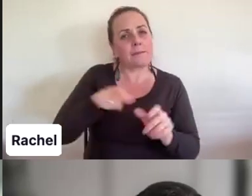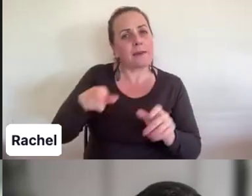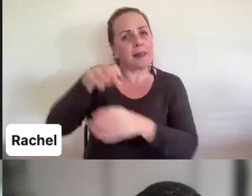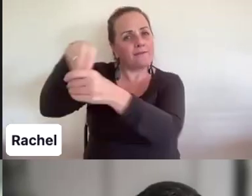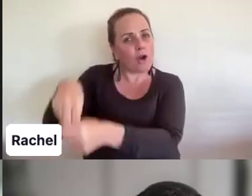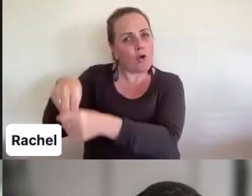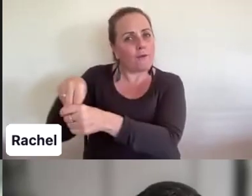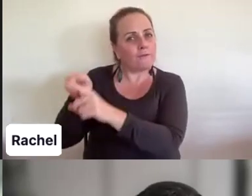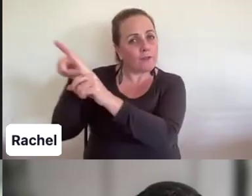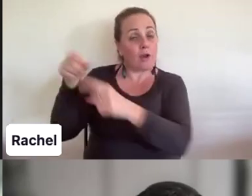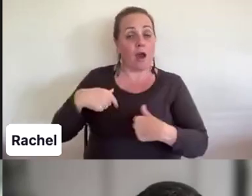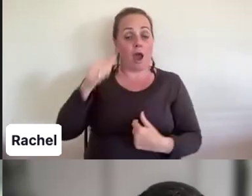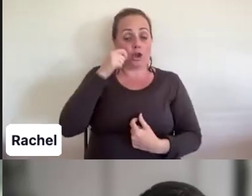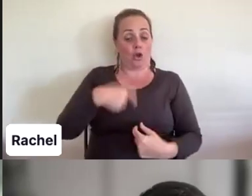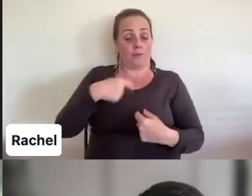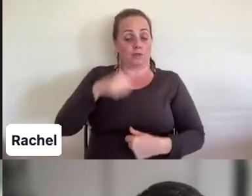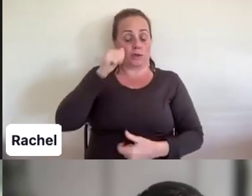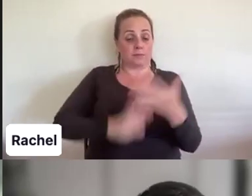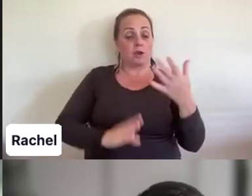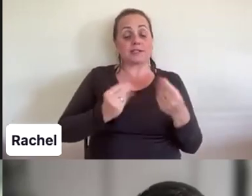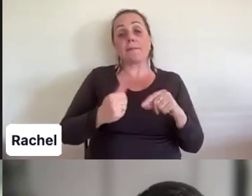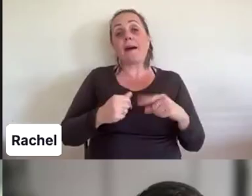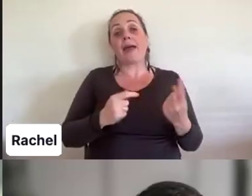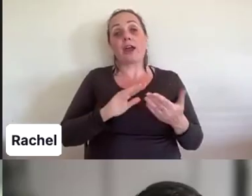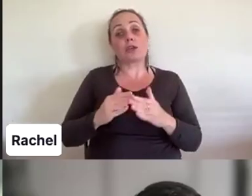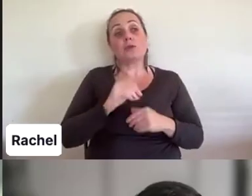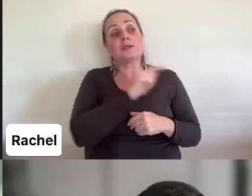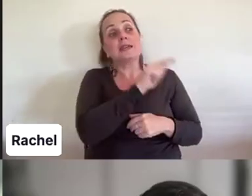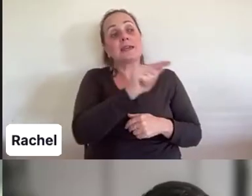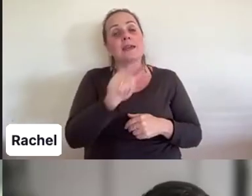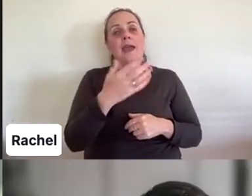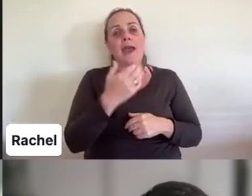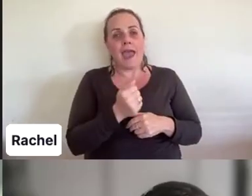from personal experience that some of our other communities have really designed pathways into